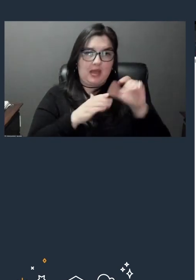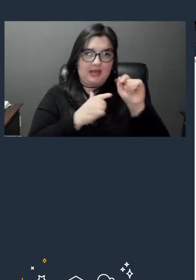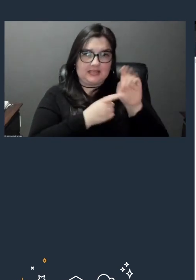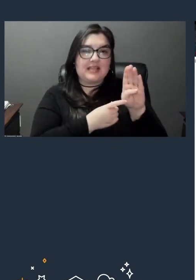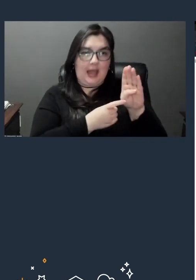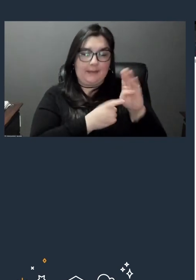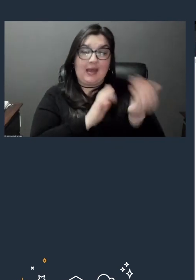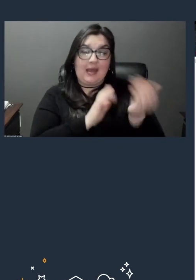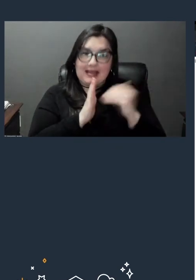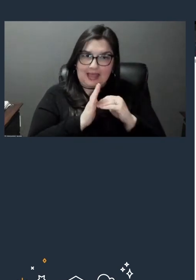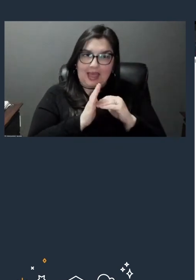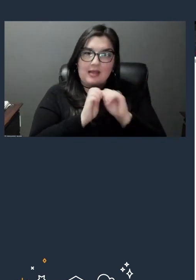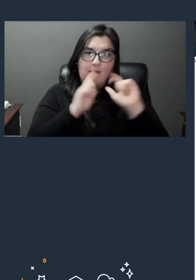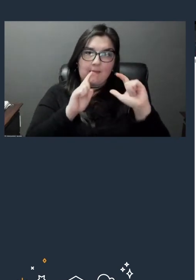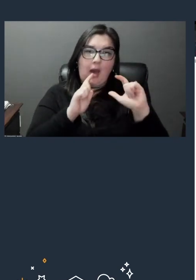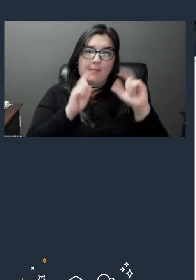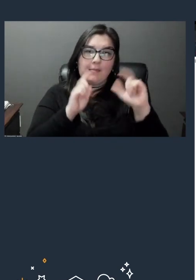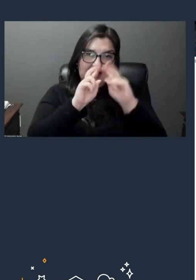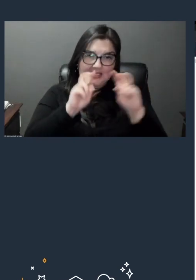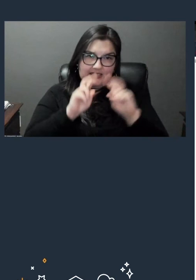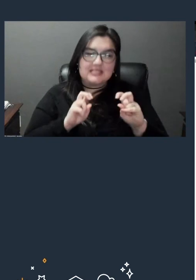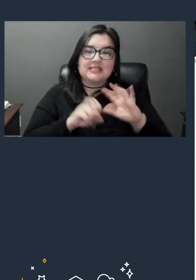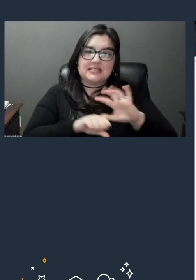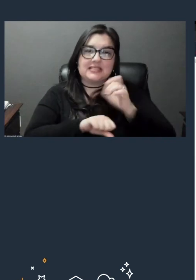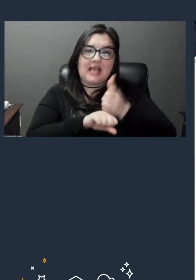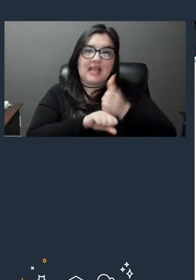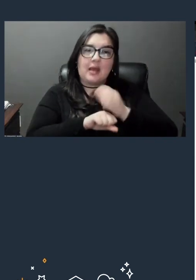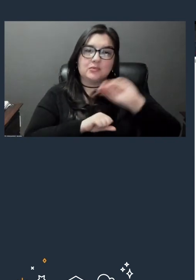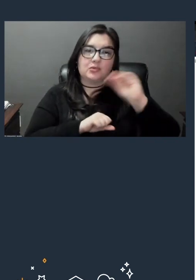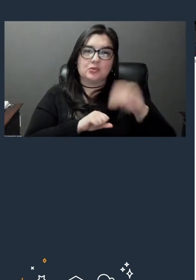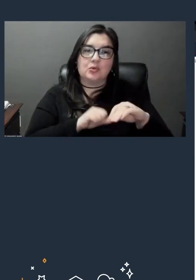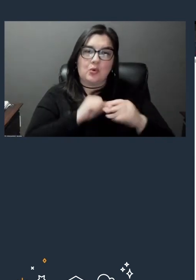I'm gonna set up storage percentage for the X-axis.